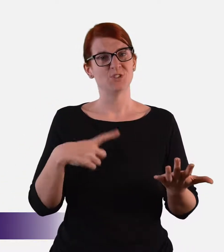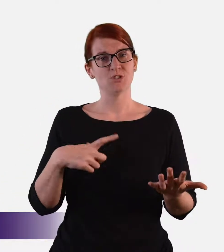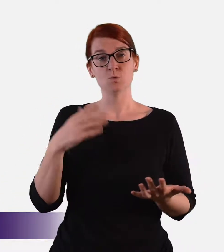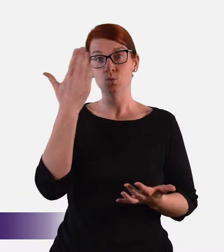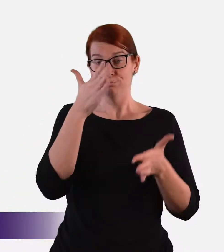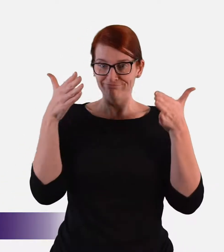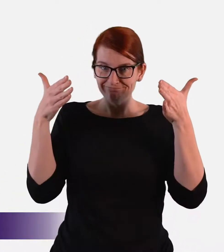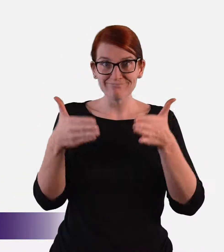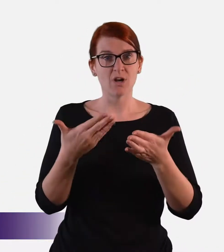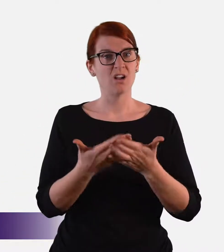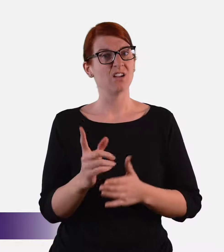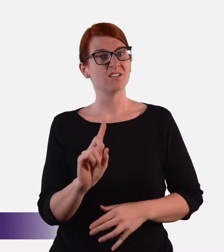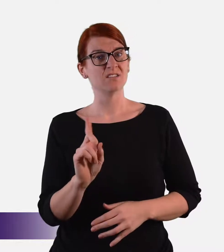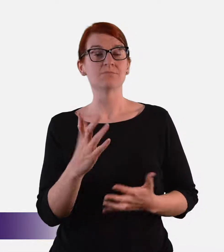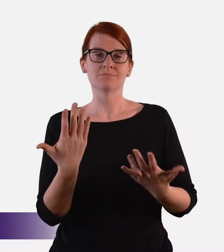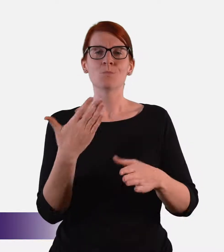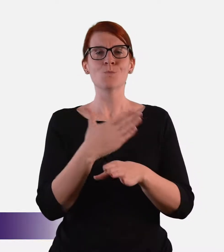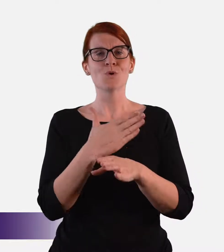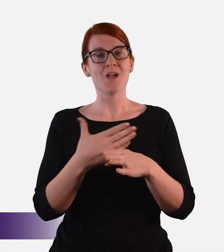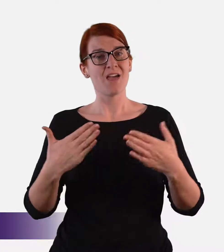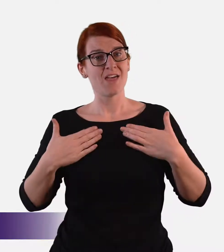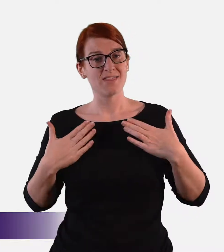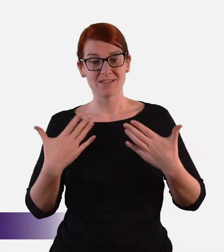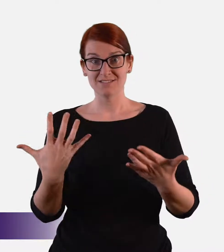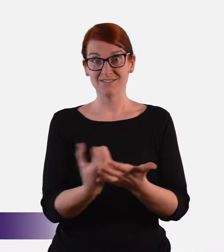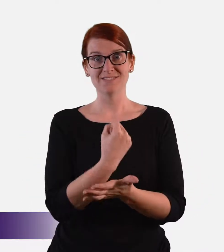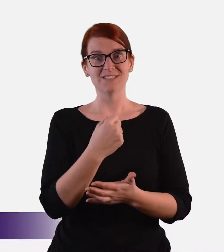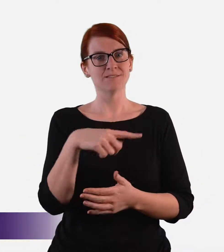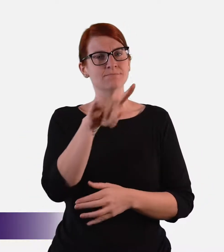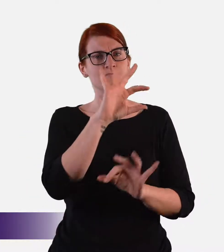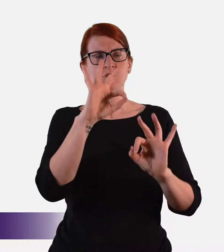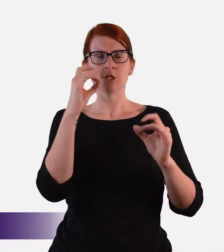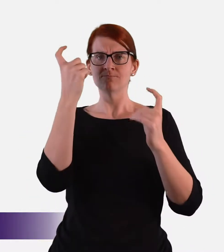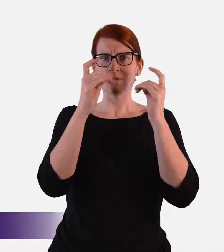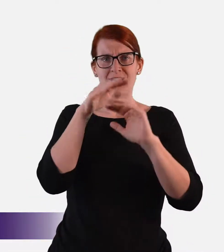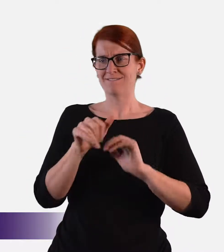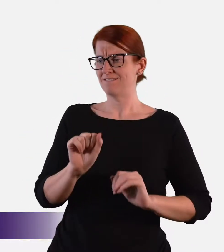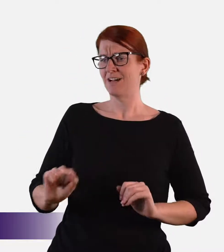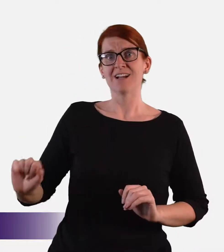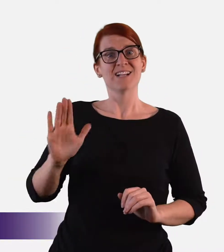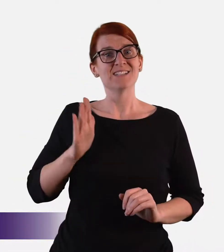a result of the school's focus on work health and safety, as opposed to consideration of the needs of the child,